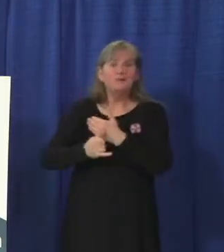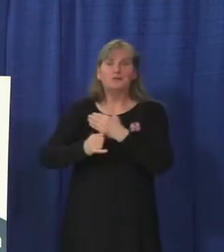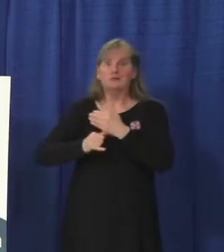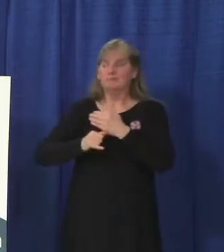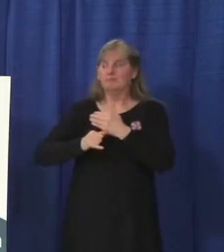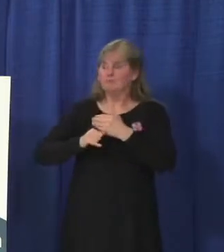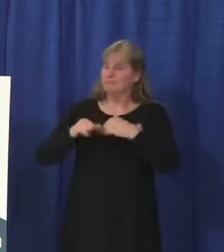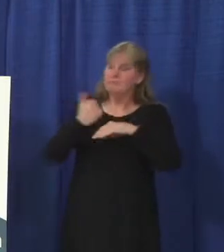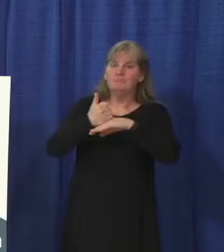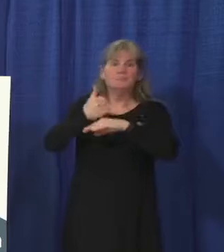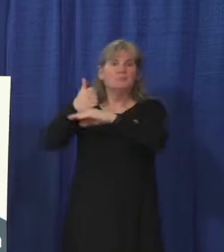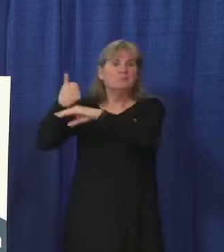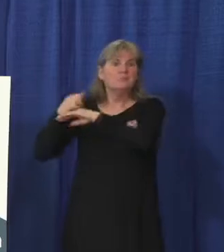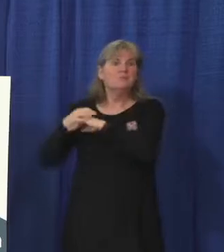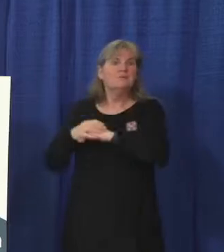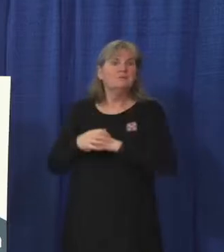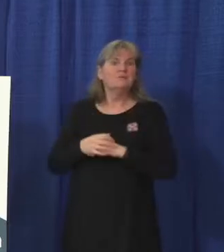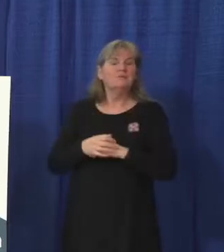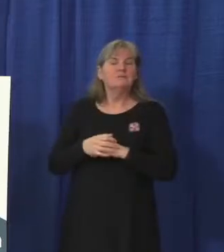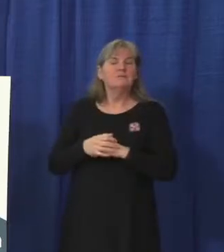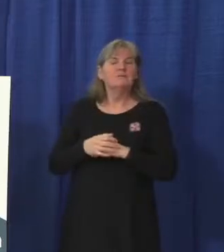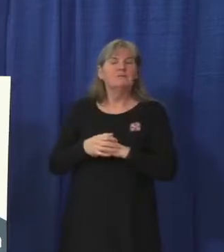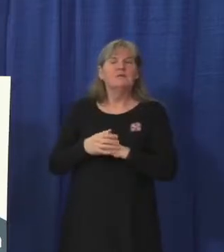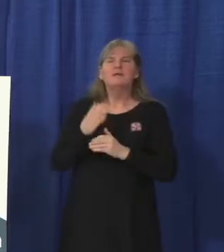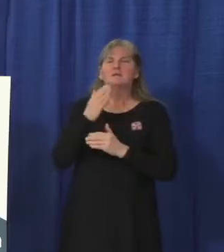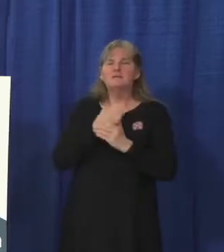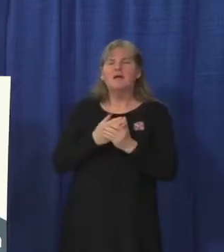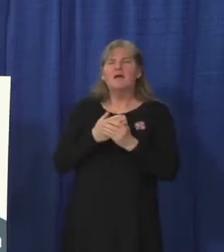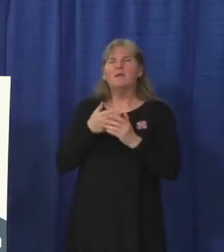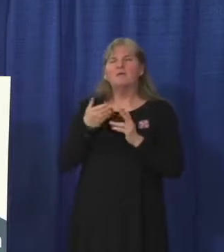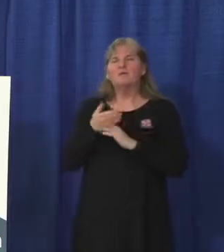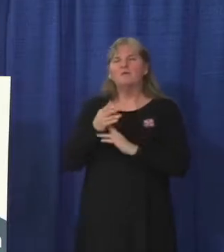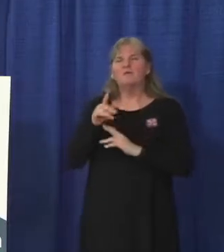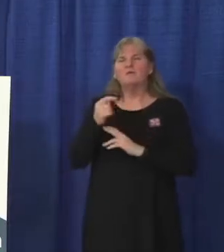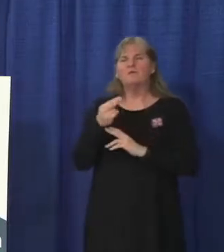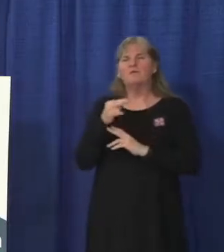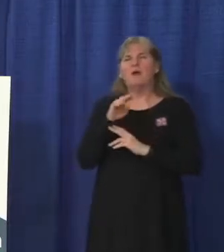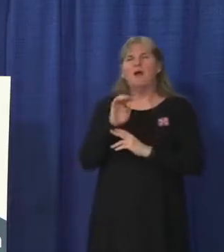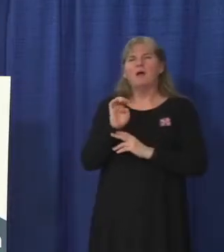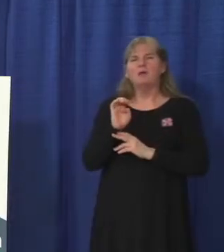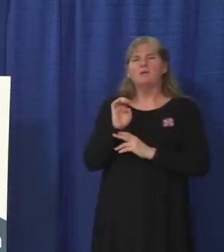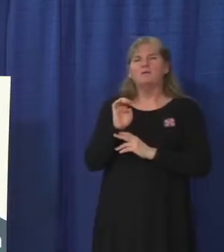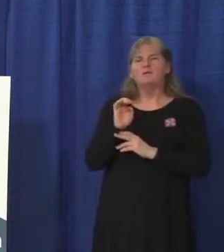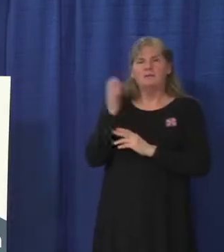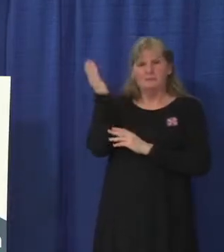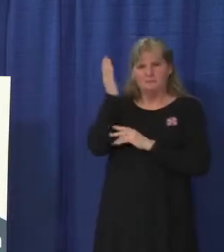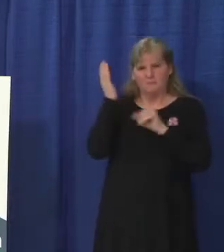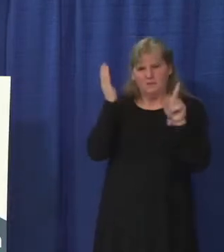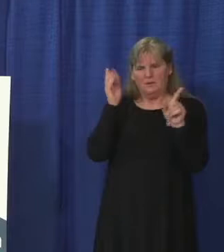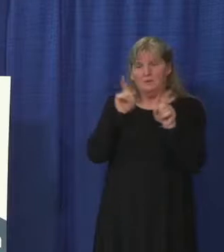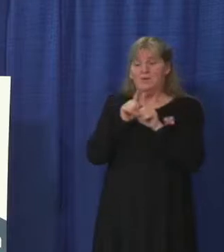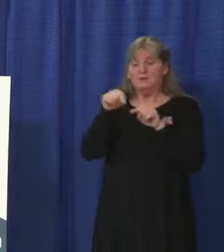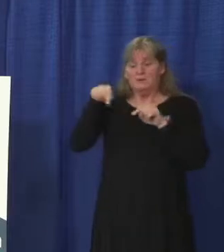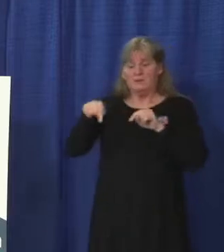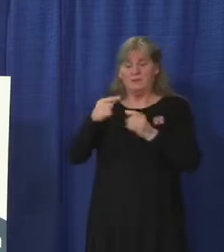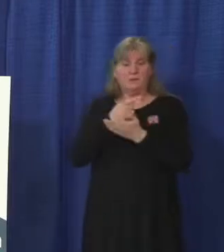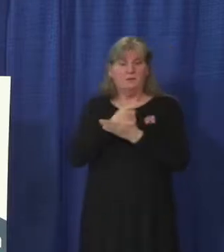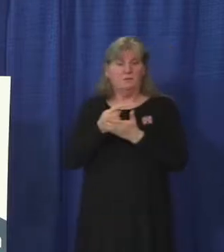throne speech or continuation of projects and of course this week we announced -- last week we